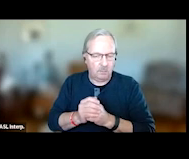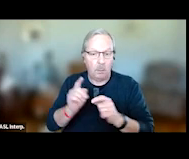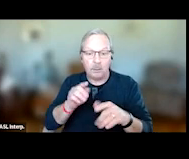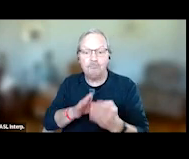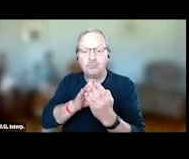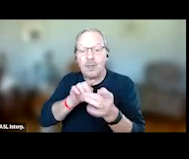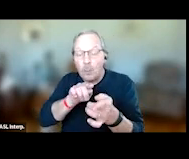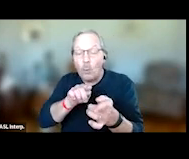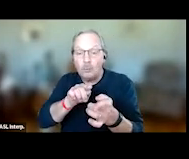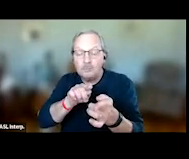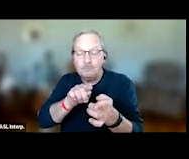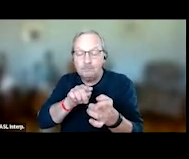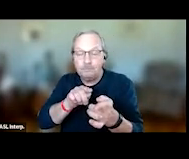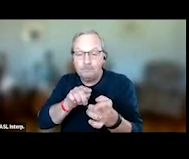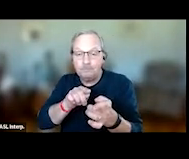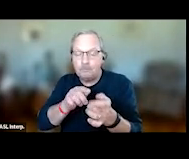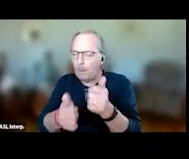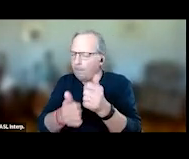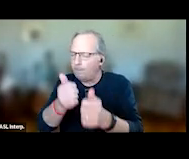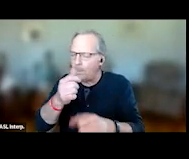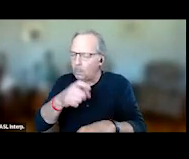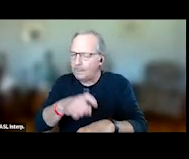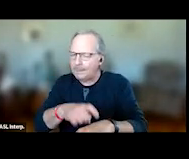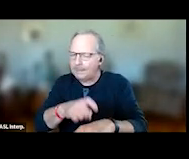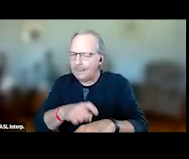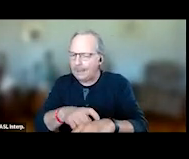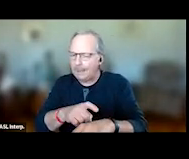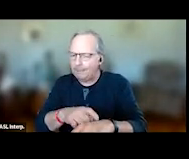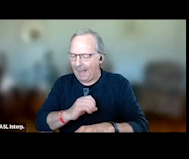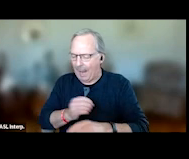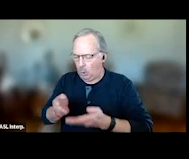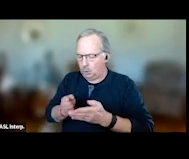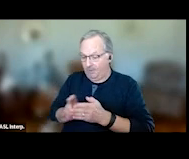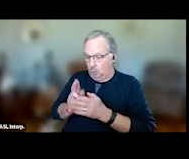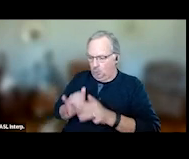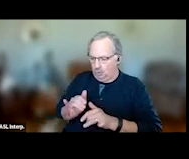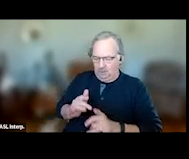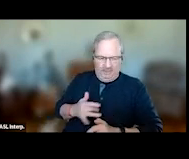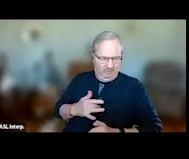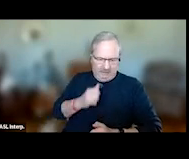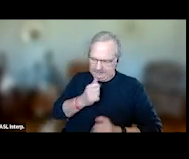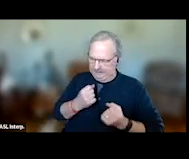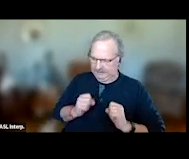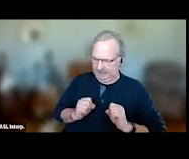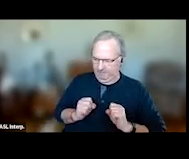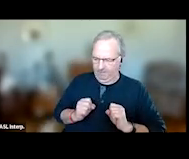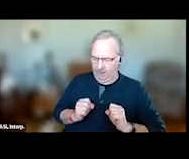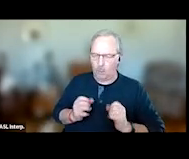and most of the time our service users already feel unsafe. So we wanna make sure that we're implementing changes